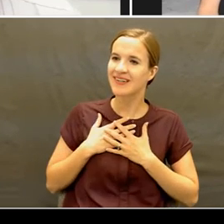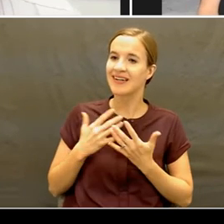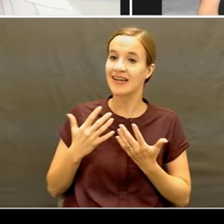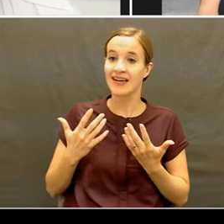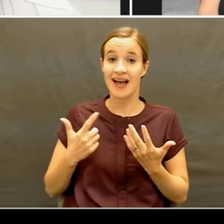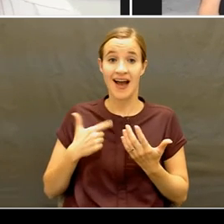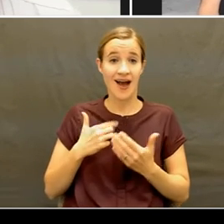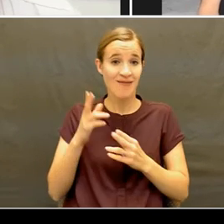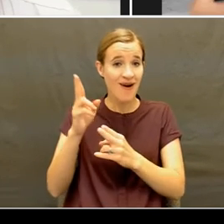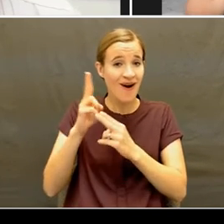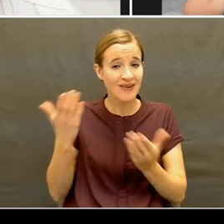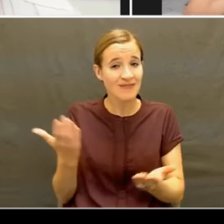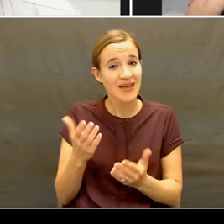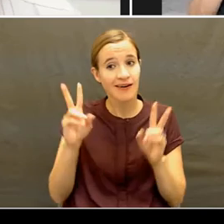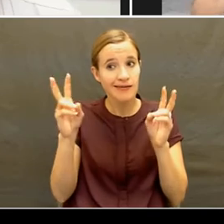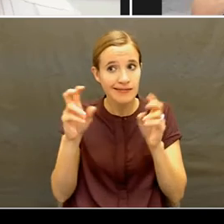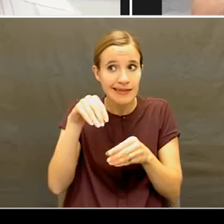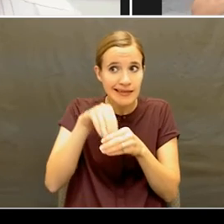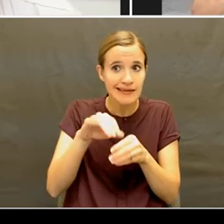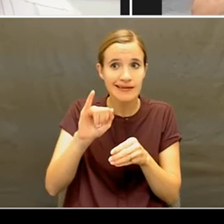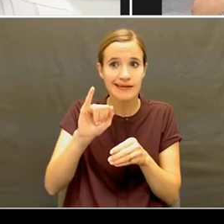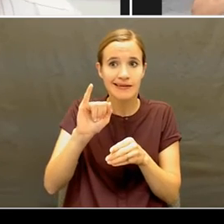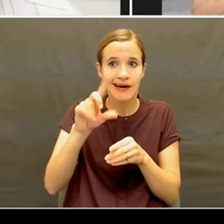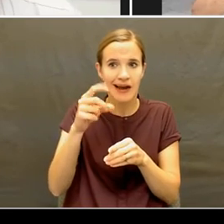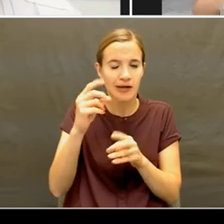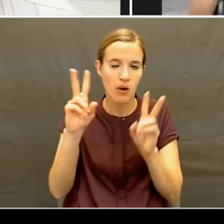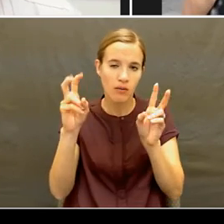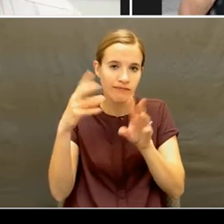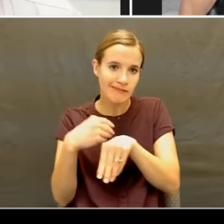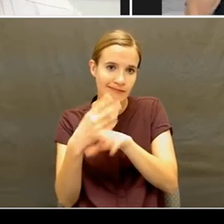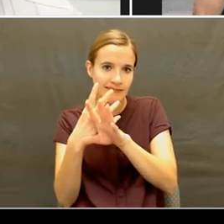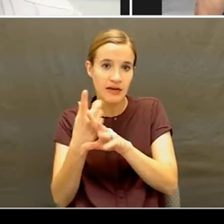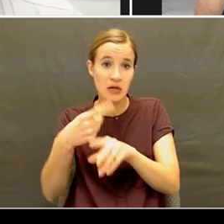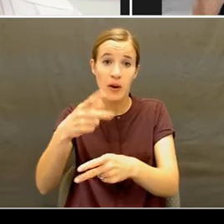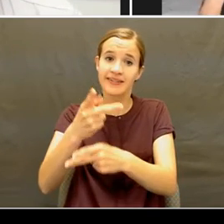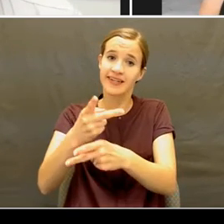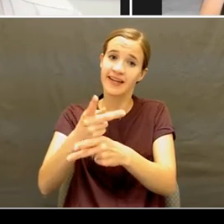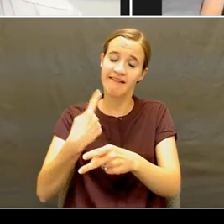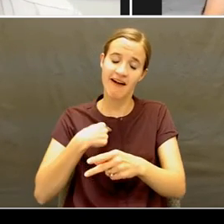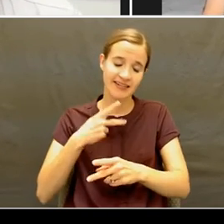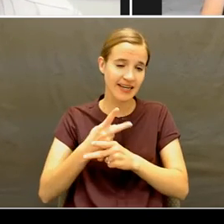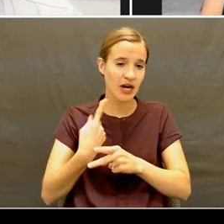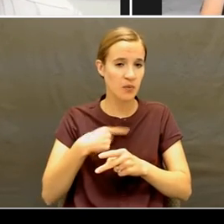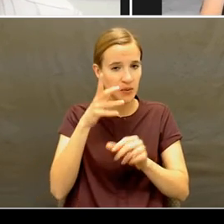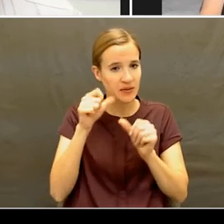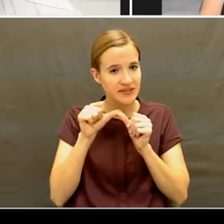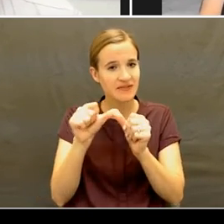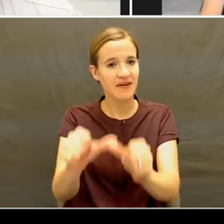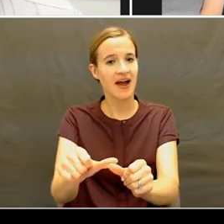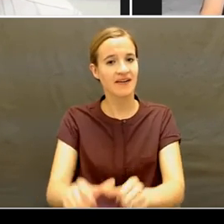care, you all take care, and we'll survive.